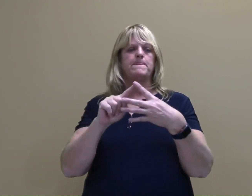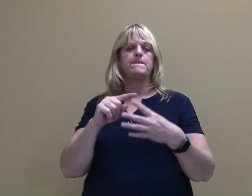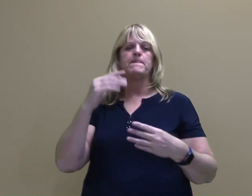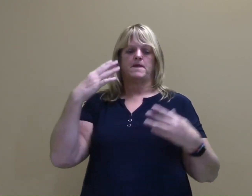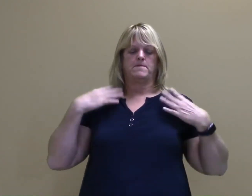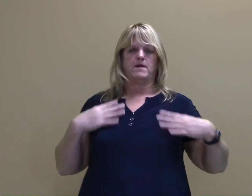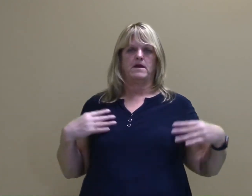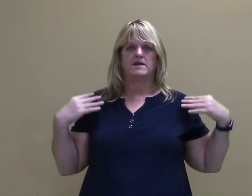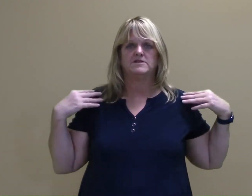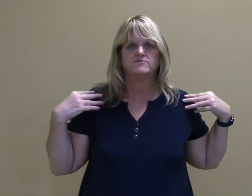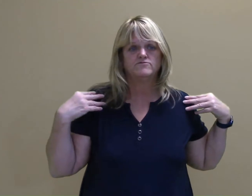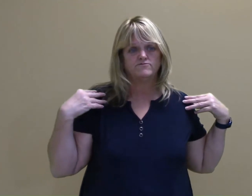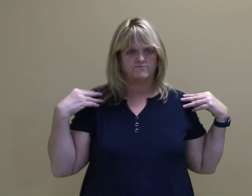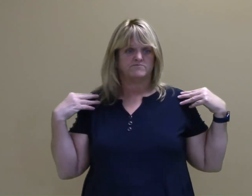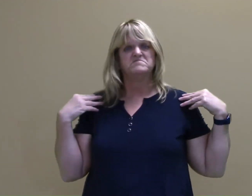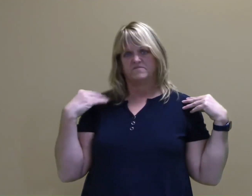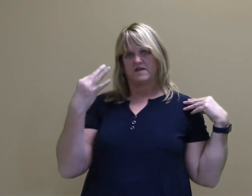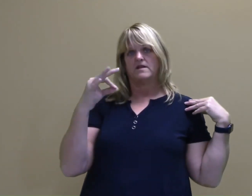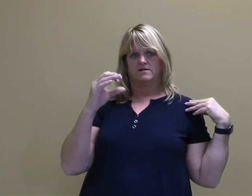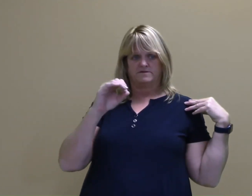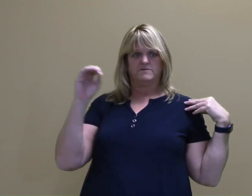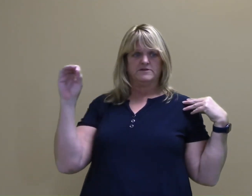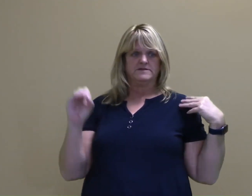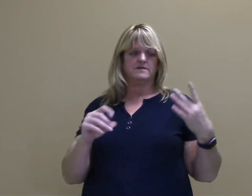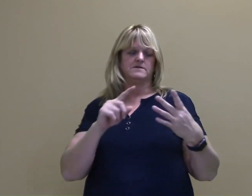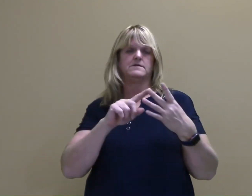Body shifting, 19%